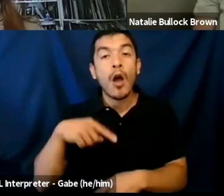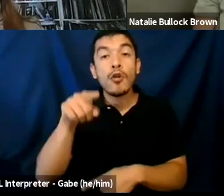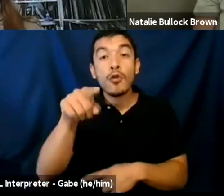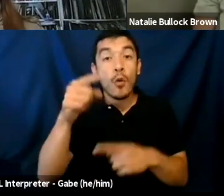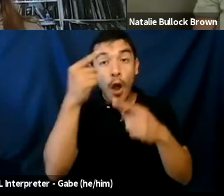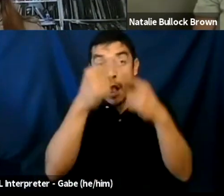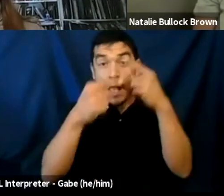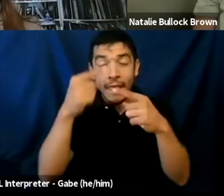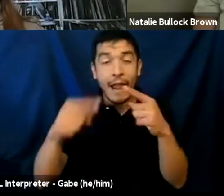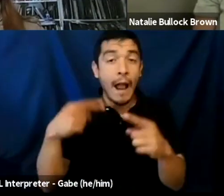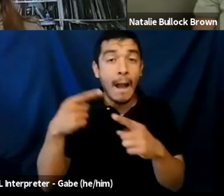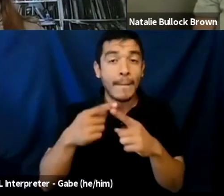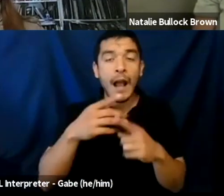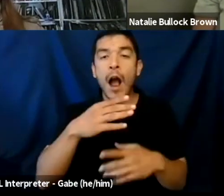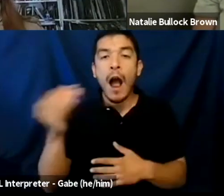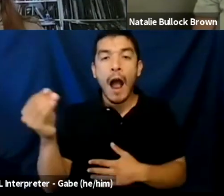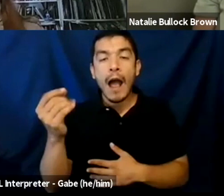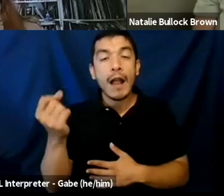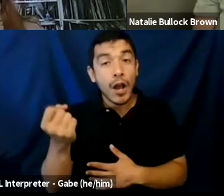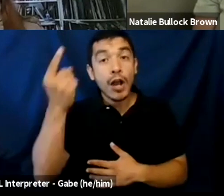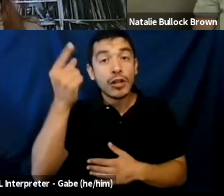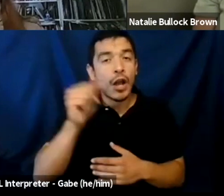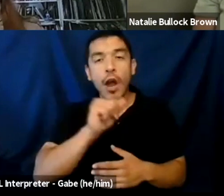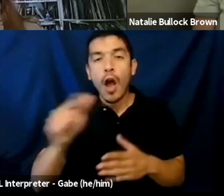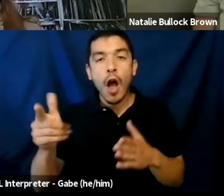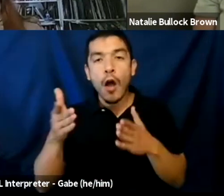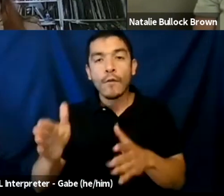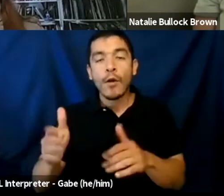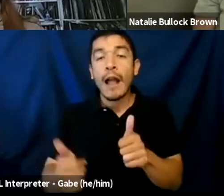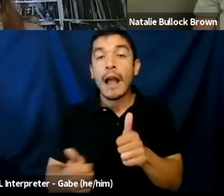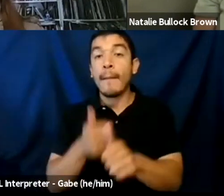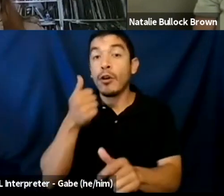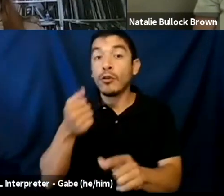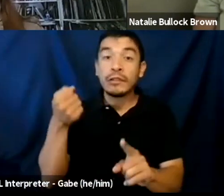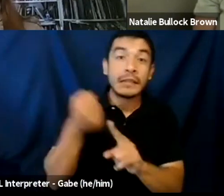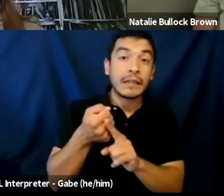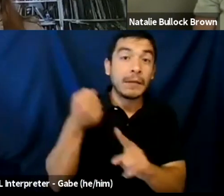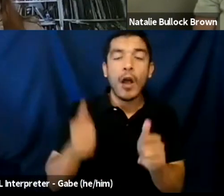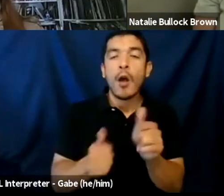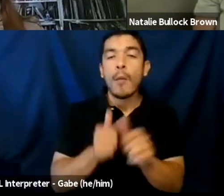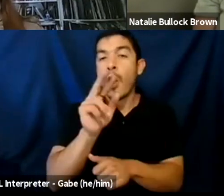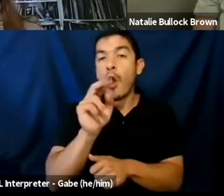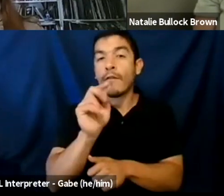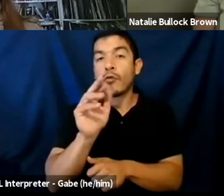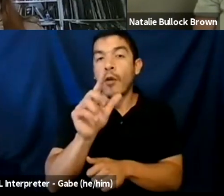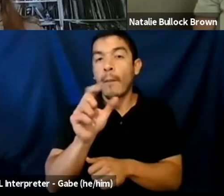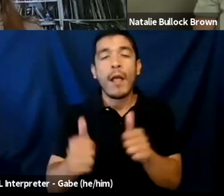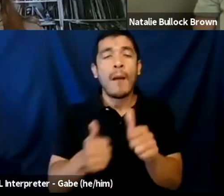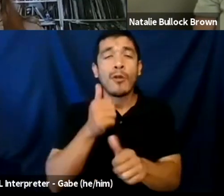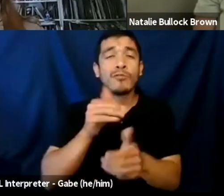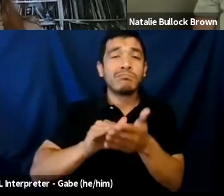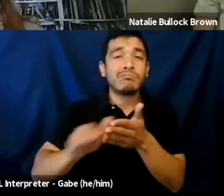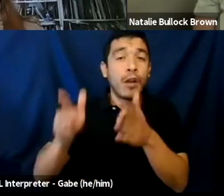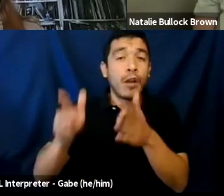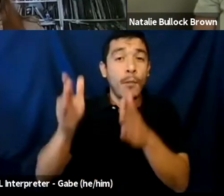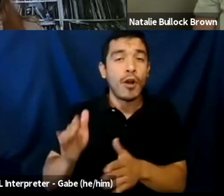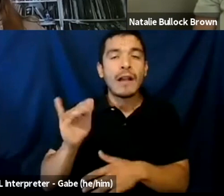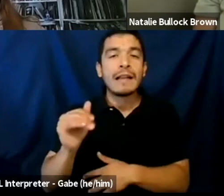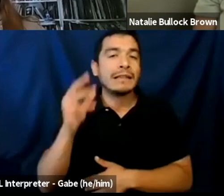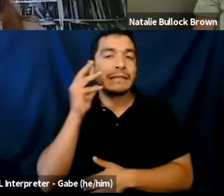and acknowledging all the ways, the most impacted, the most vulnerable, the most marginalized person is experiencing trauma.